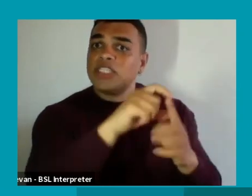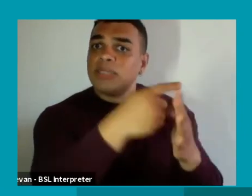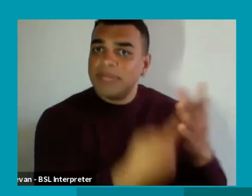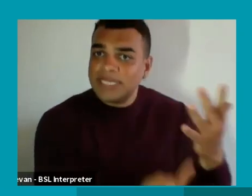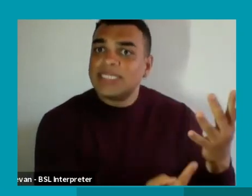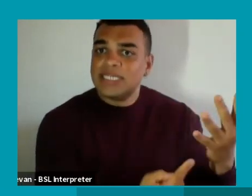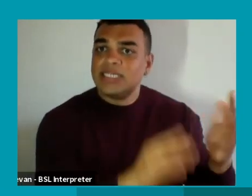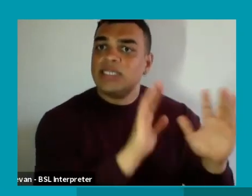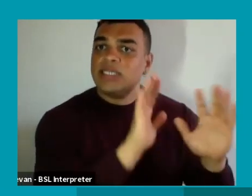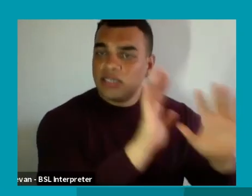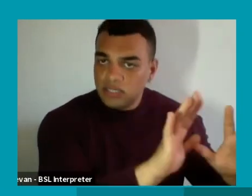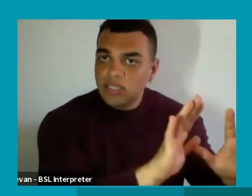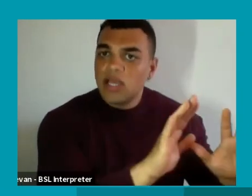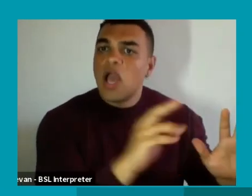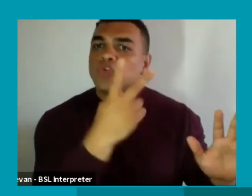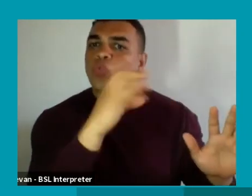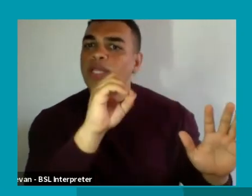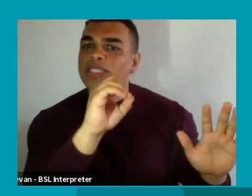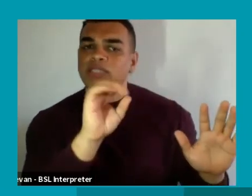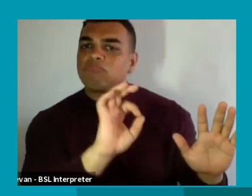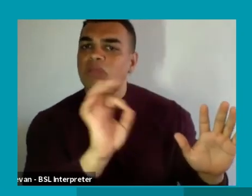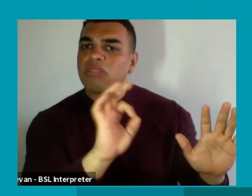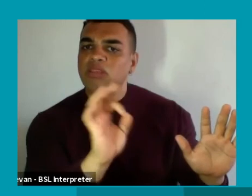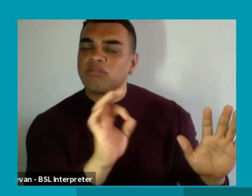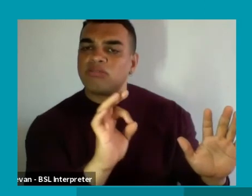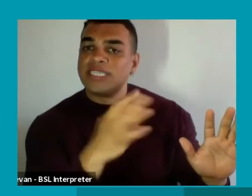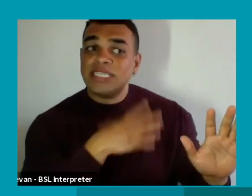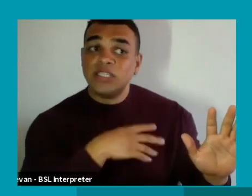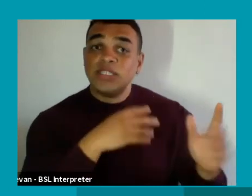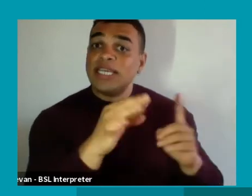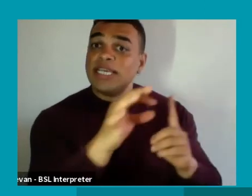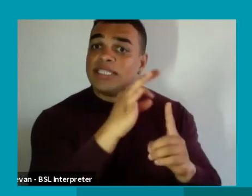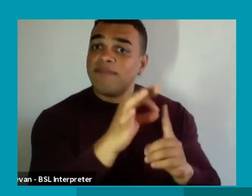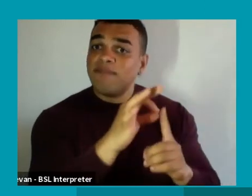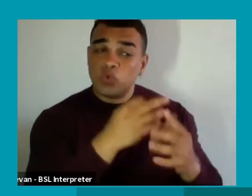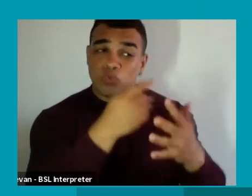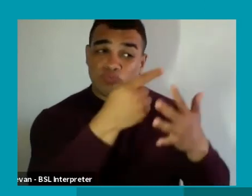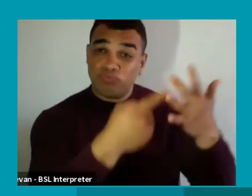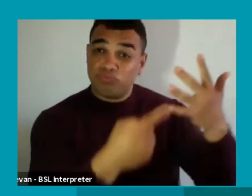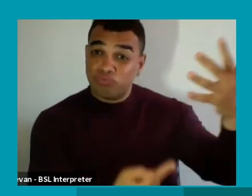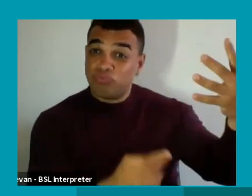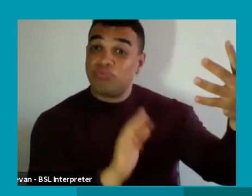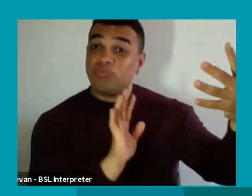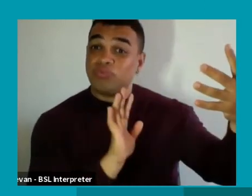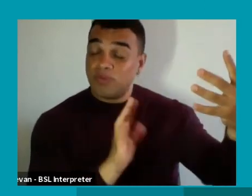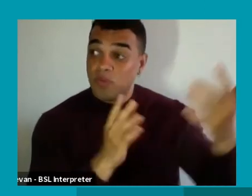even if you would only interview six people. So that scheme, that part of the scheme doesn't